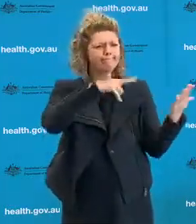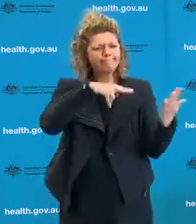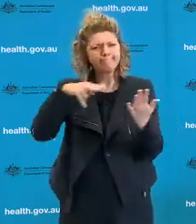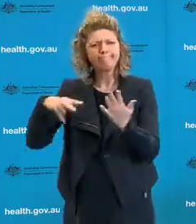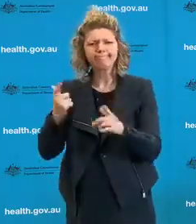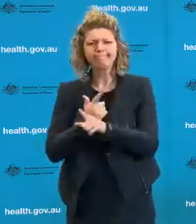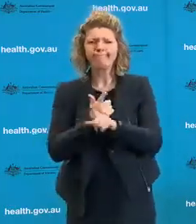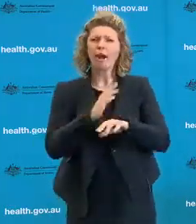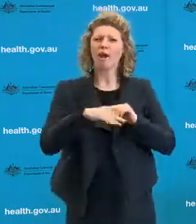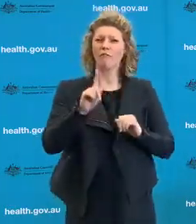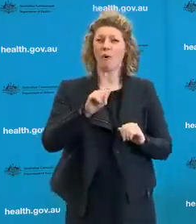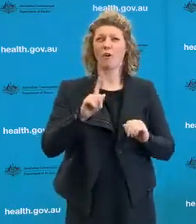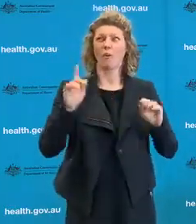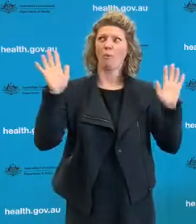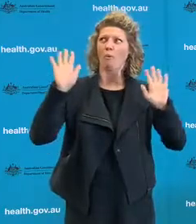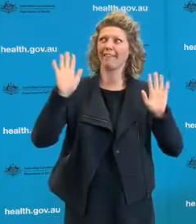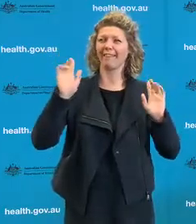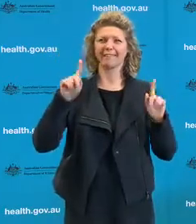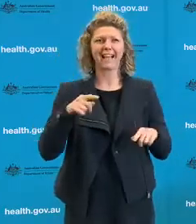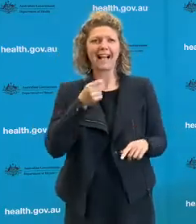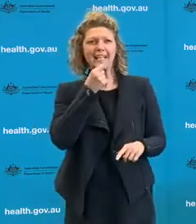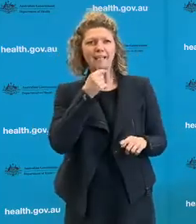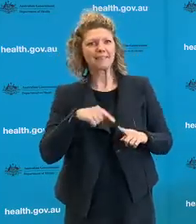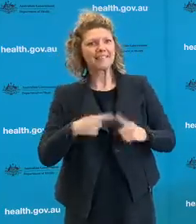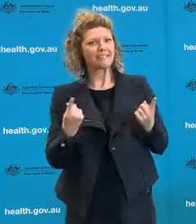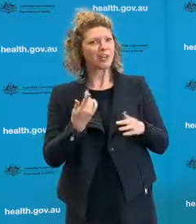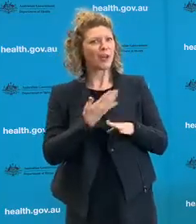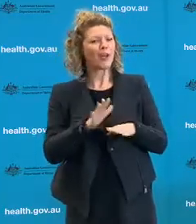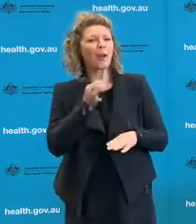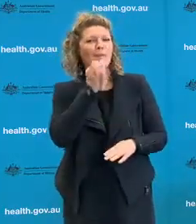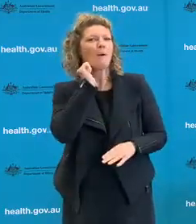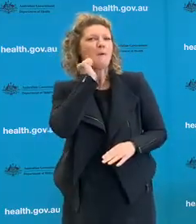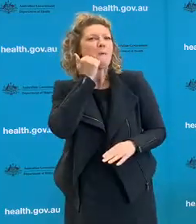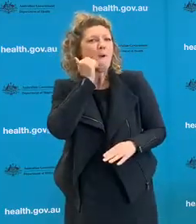weather over the past few days, of what the likely impact of warmer